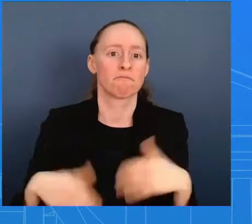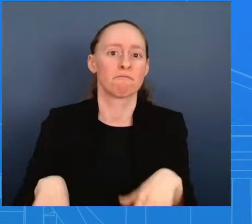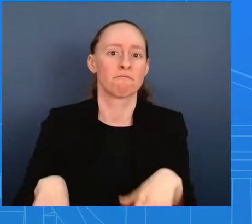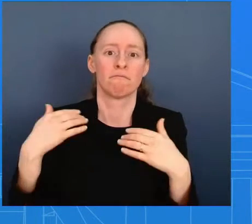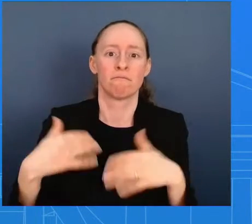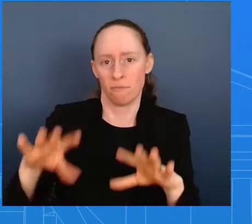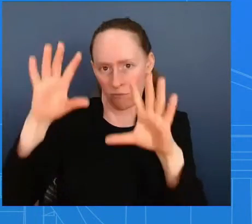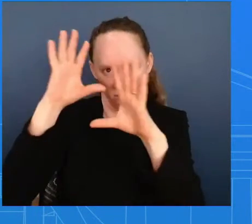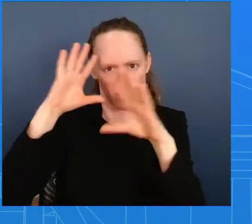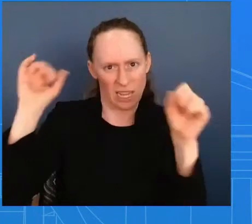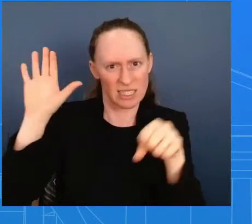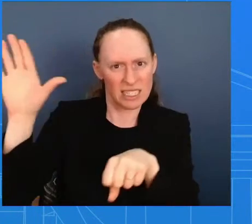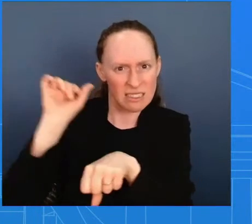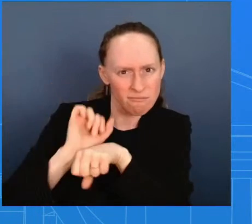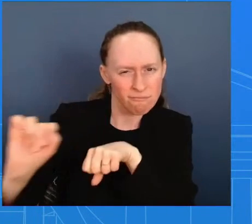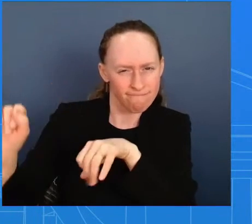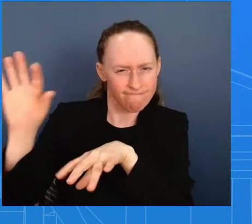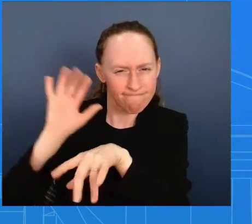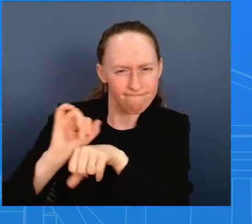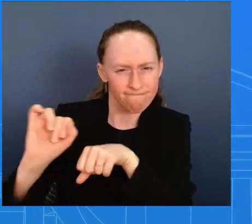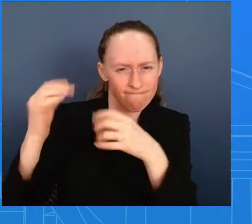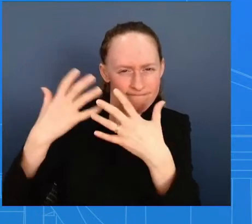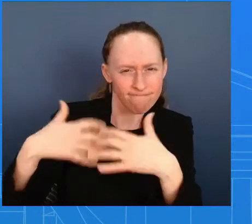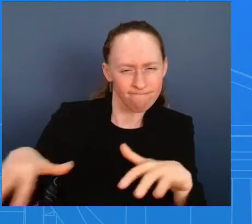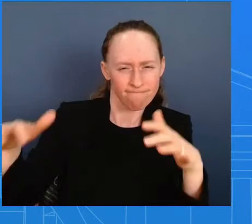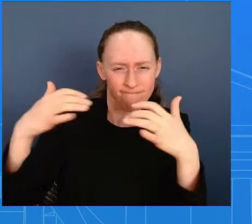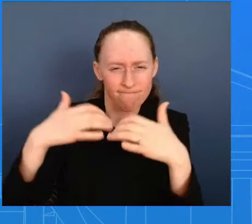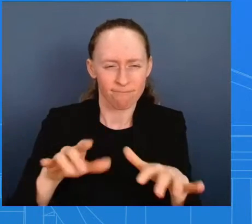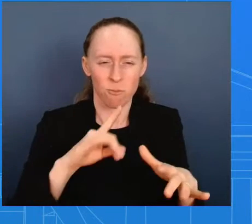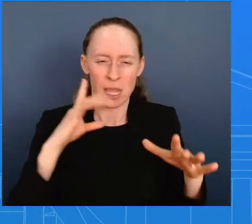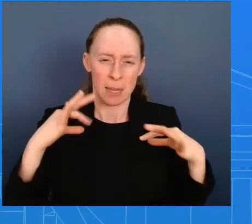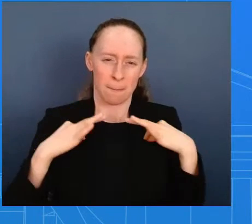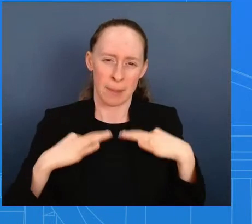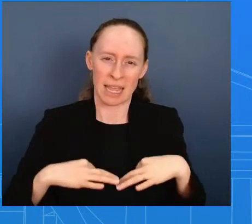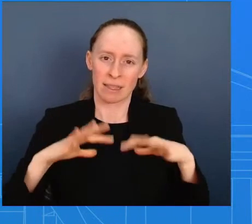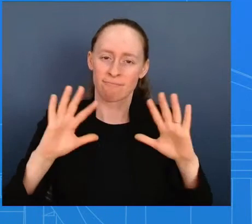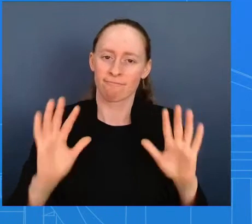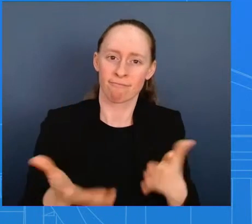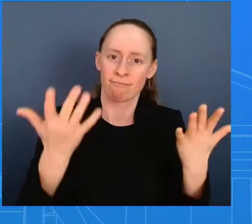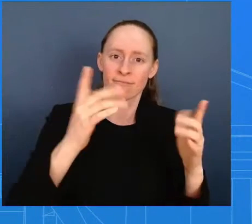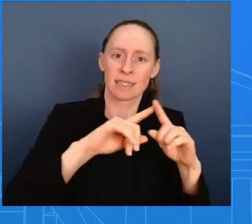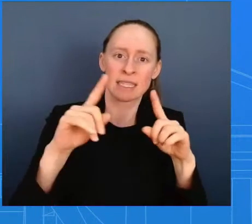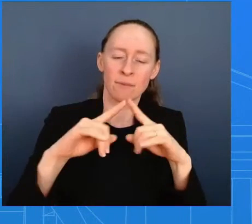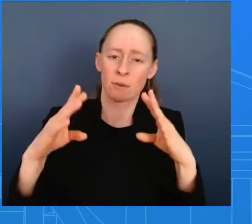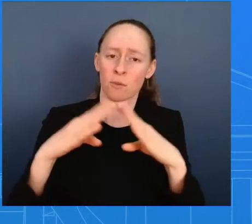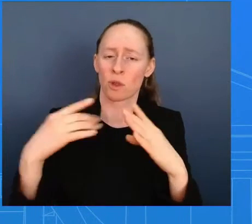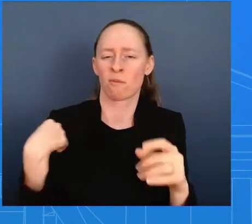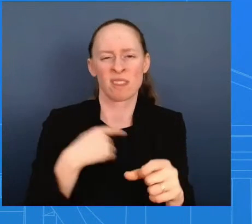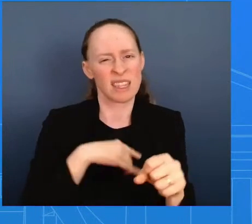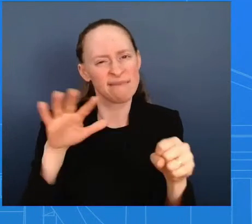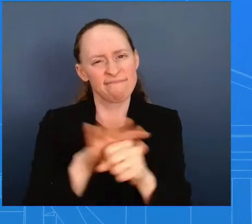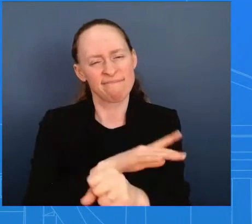So, we are very, very committed to making sure that communities that are normally seen to be left behind are not left behind